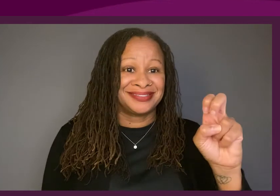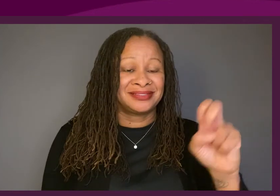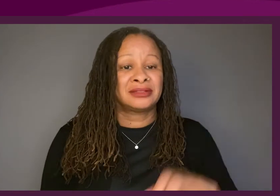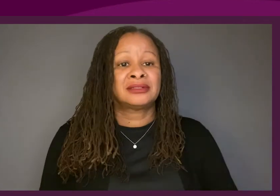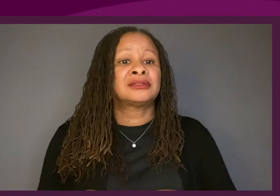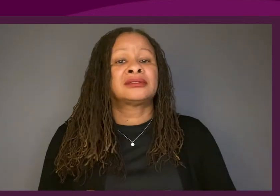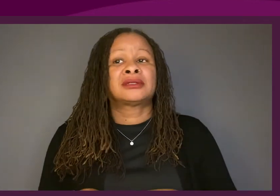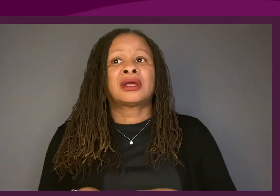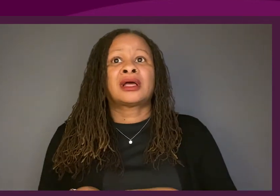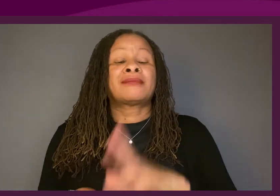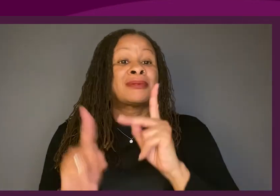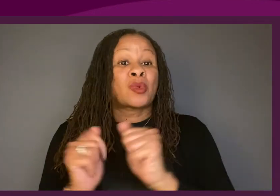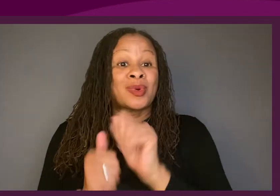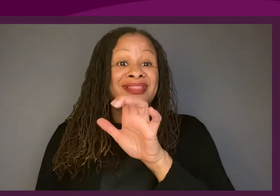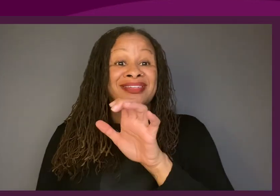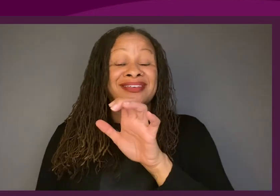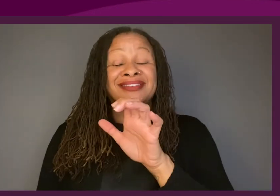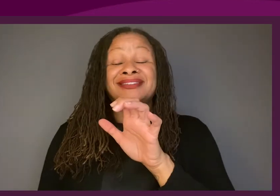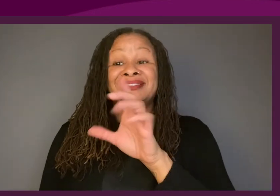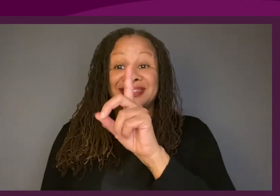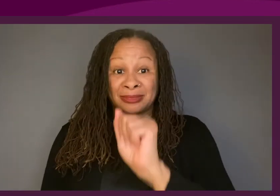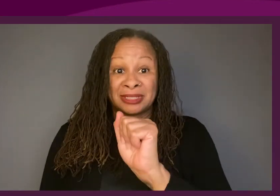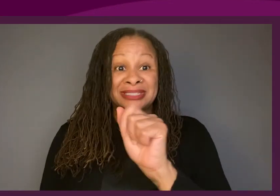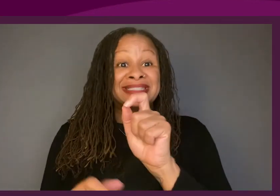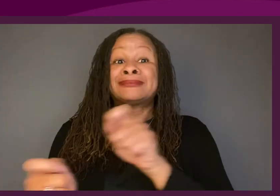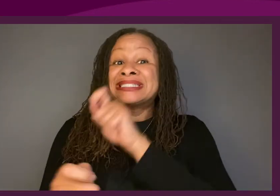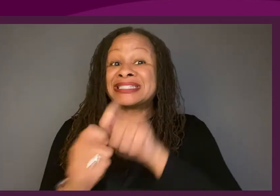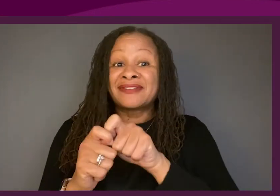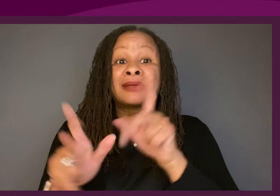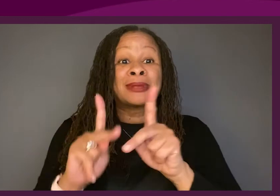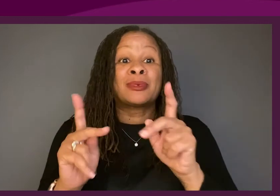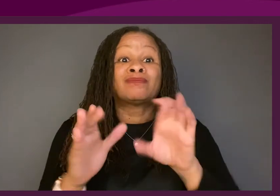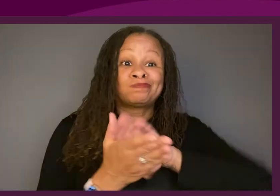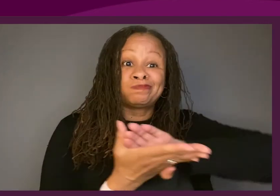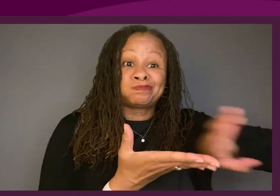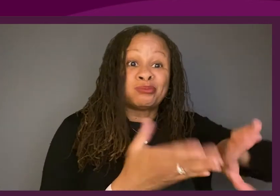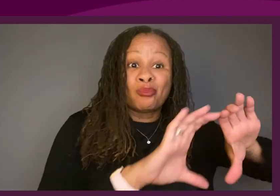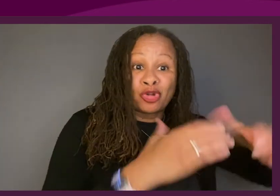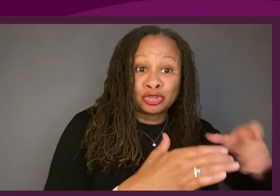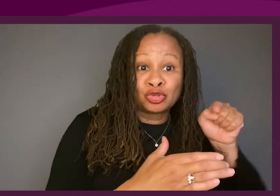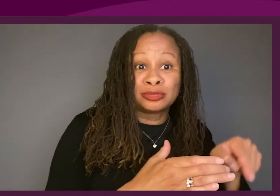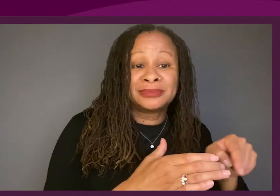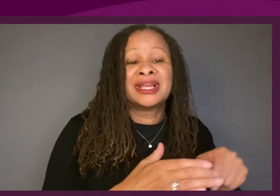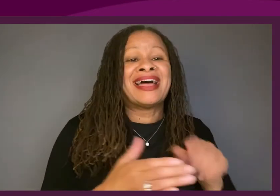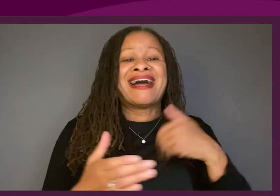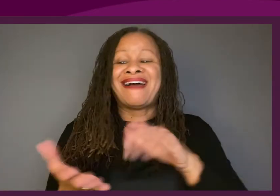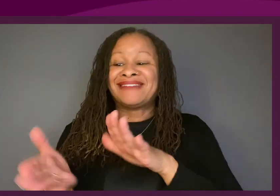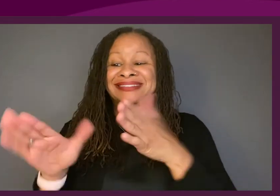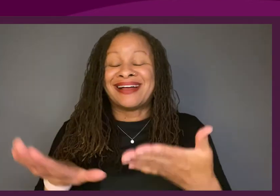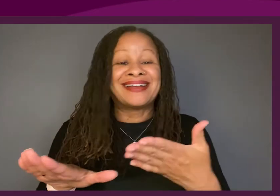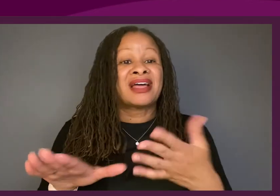died in such shockingly high numbers that I don't think there is another term that could